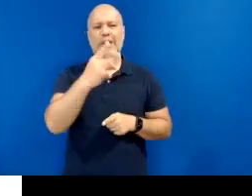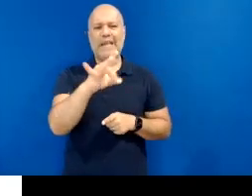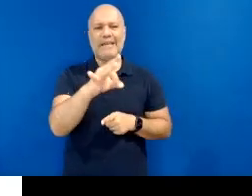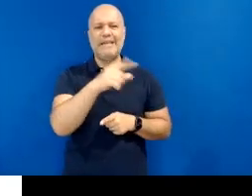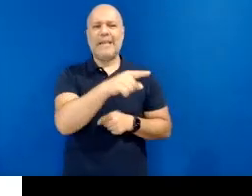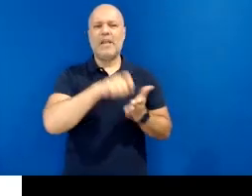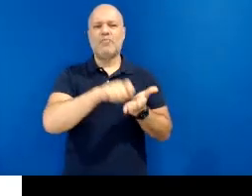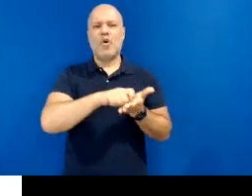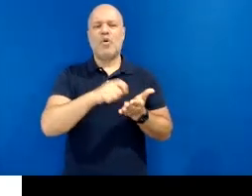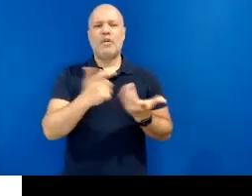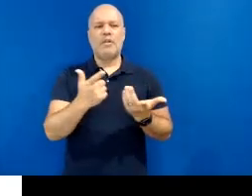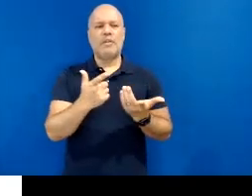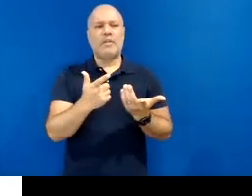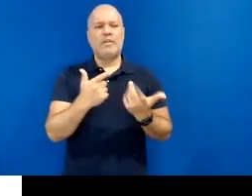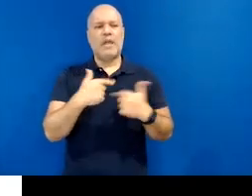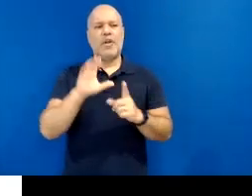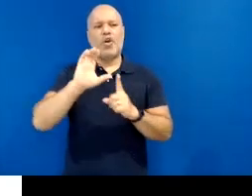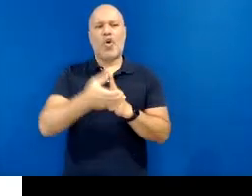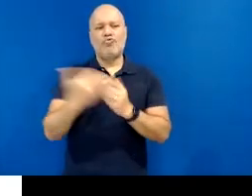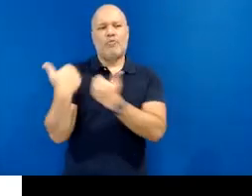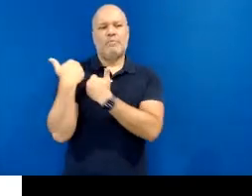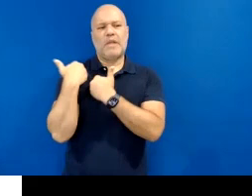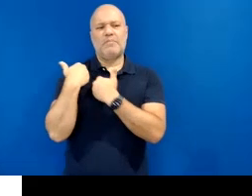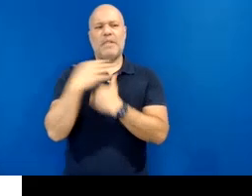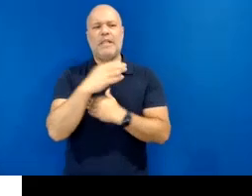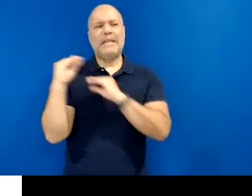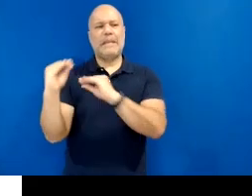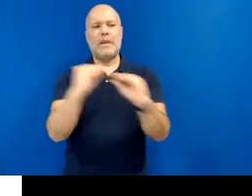pretty much I'm kind of summarizing this for you and just